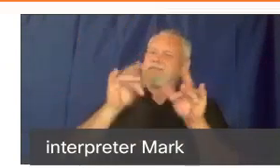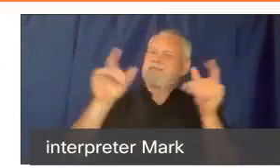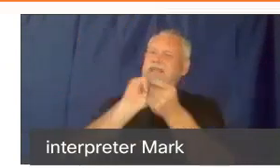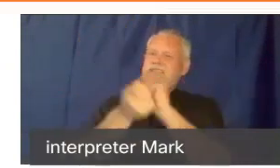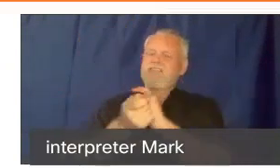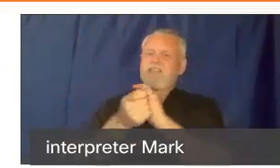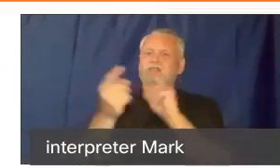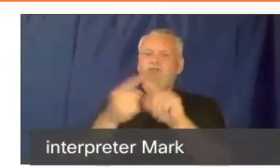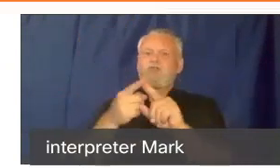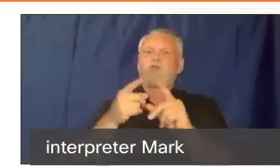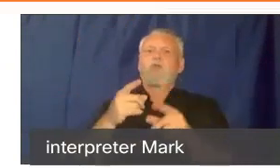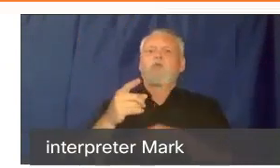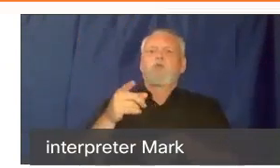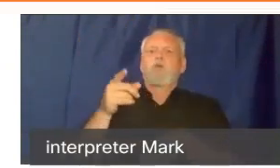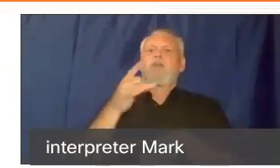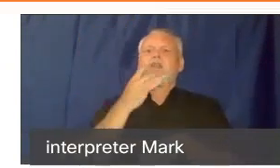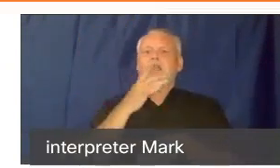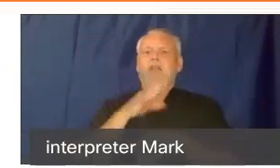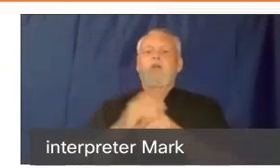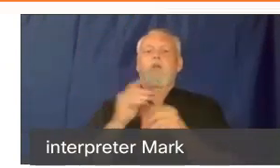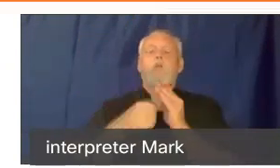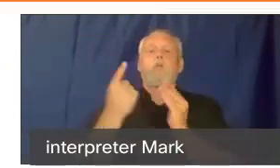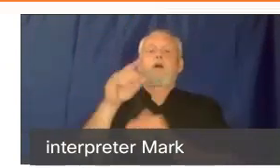Once the project is completed.